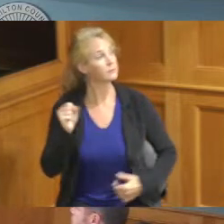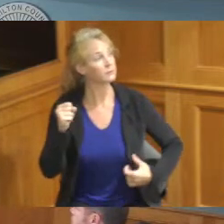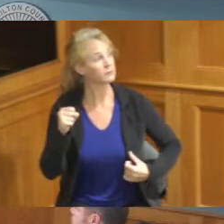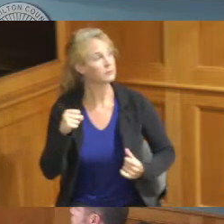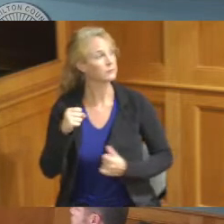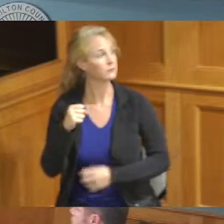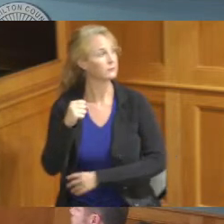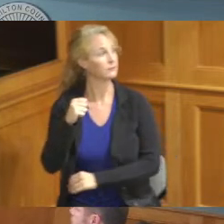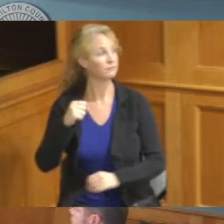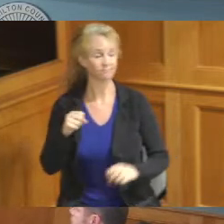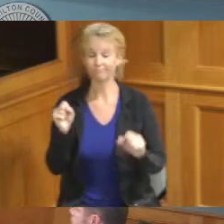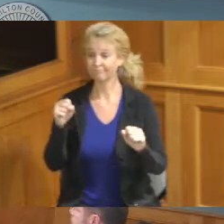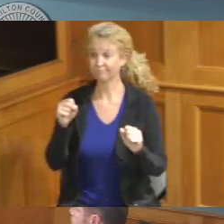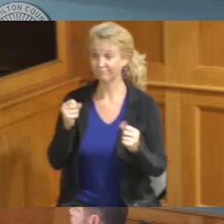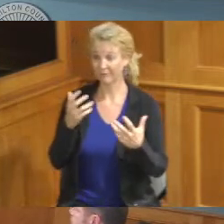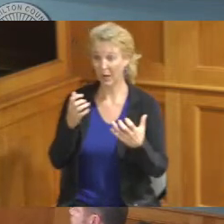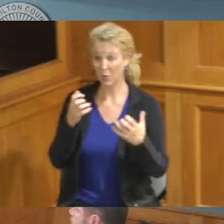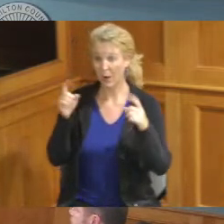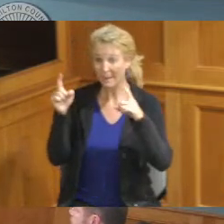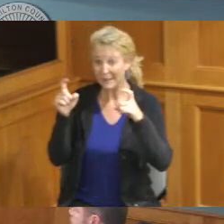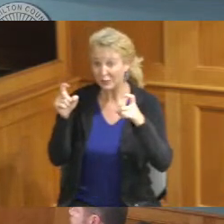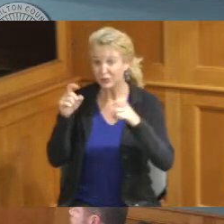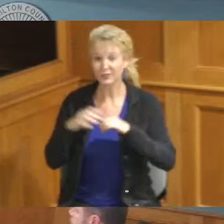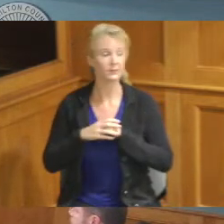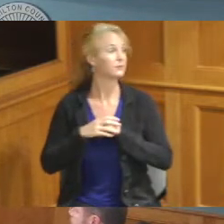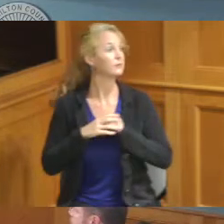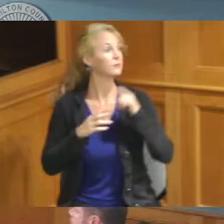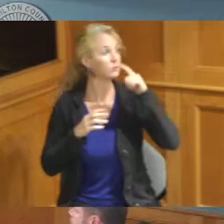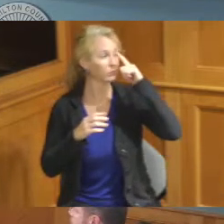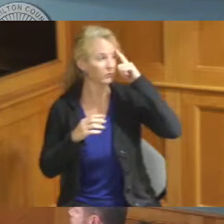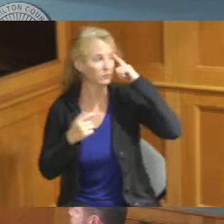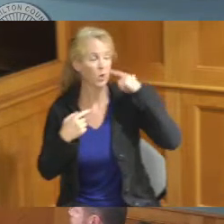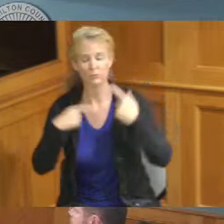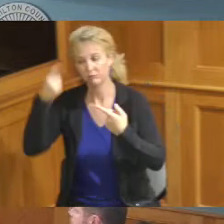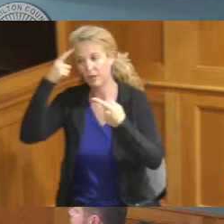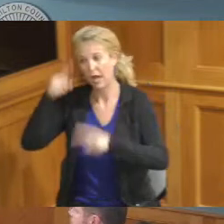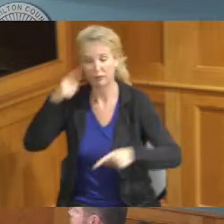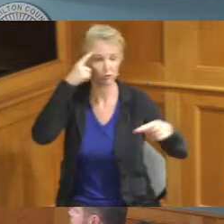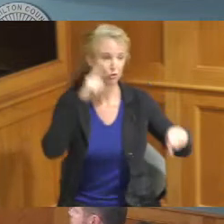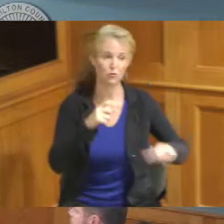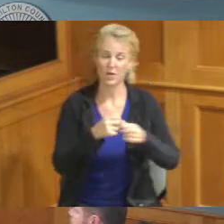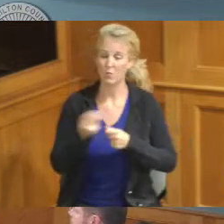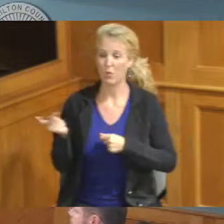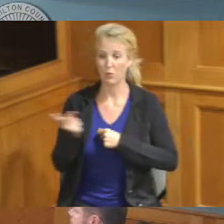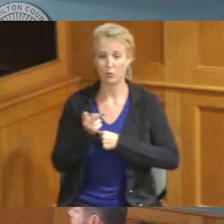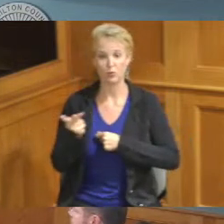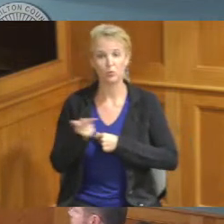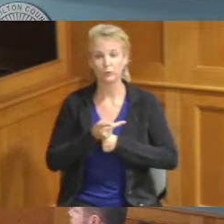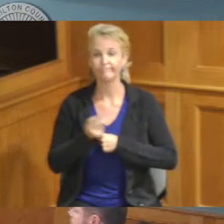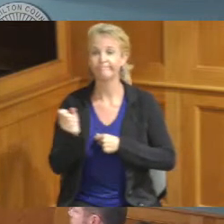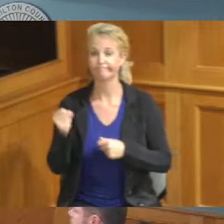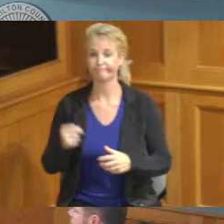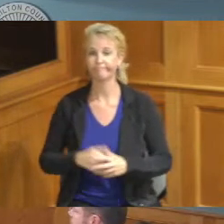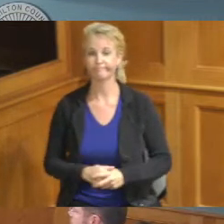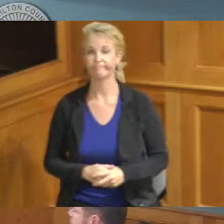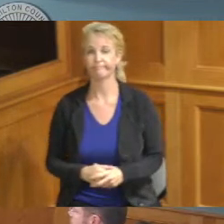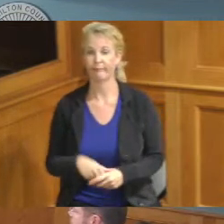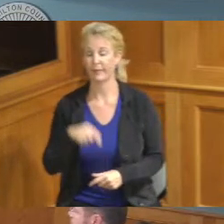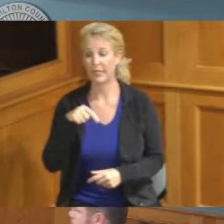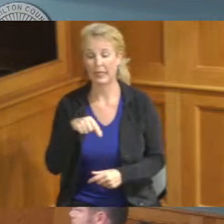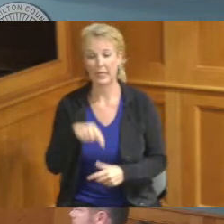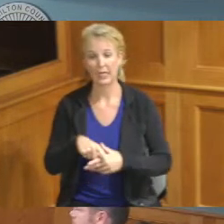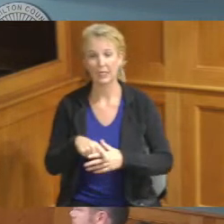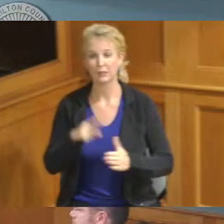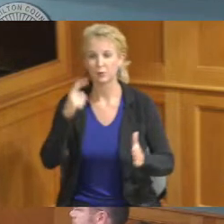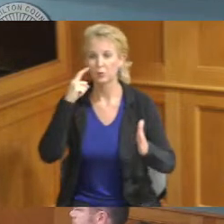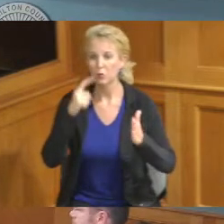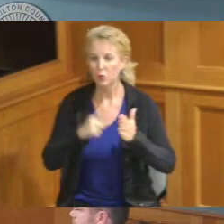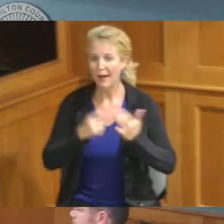say something I just I concur with my colleagues it's one thing to recognize the month it's another